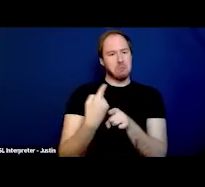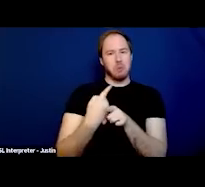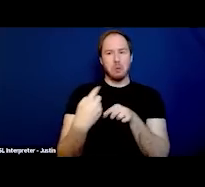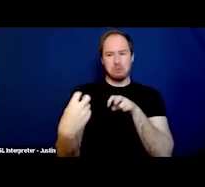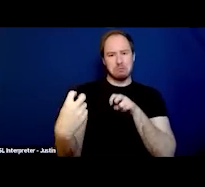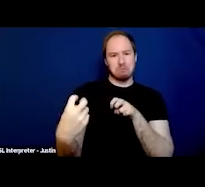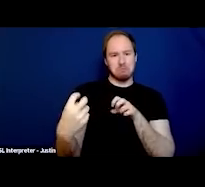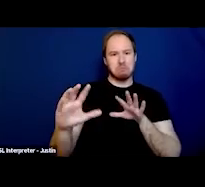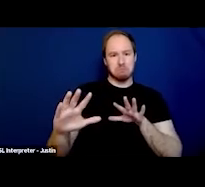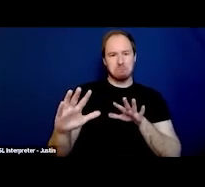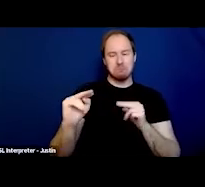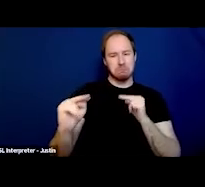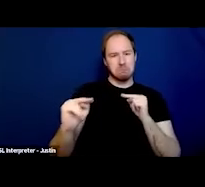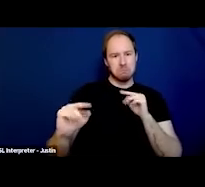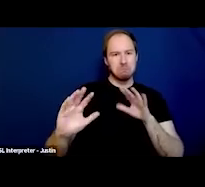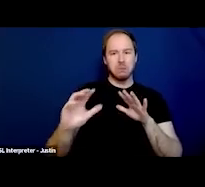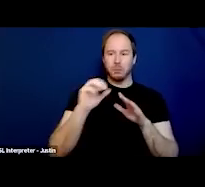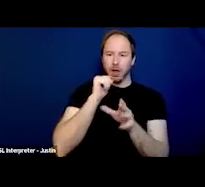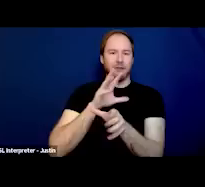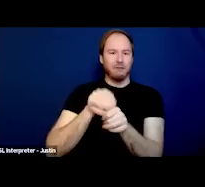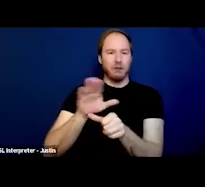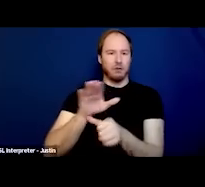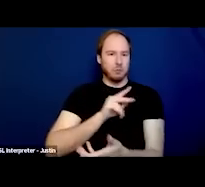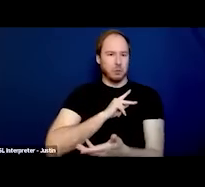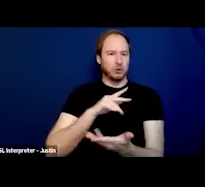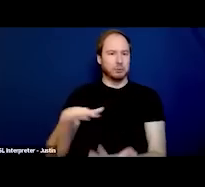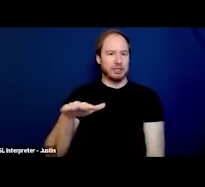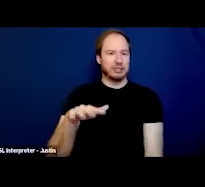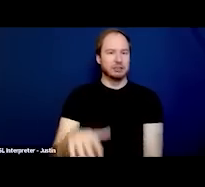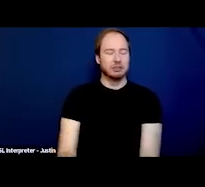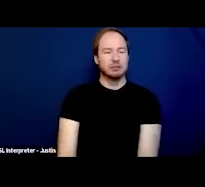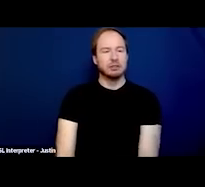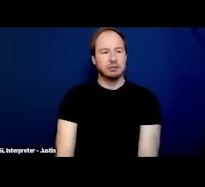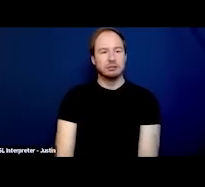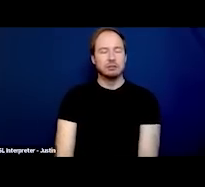and not so close as to invade personal space. All of these things are also assuming